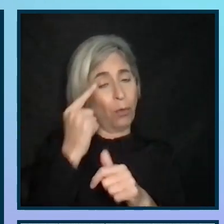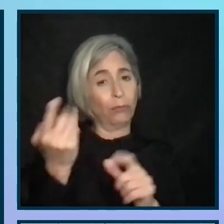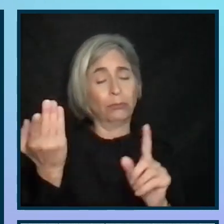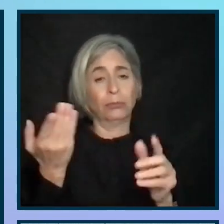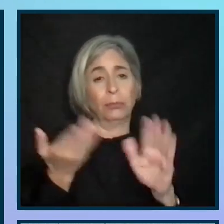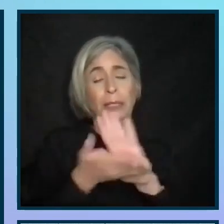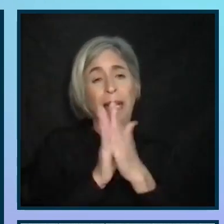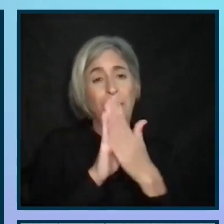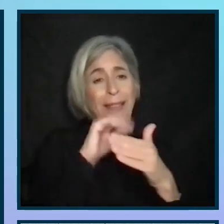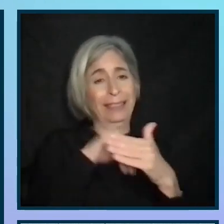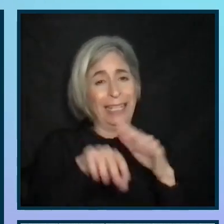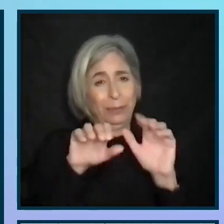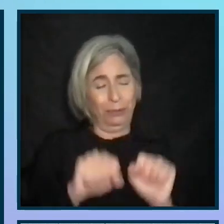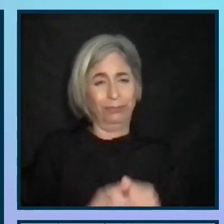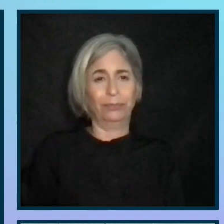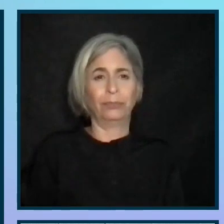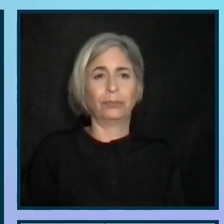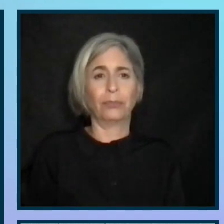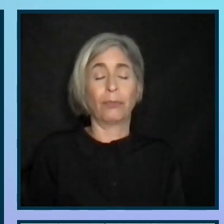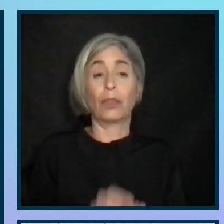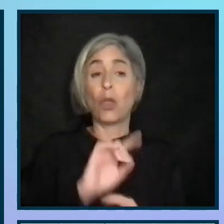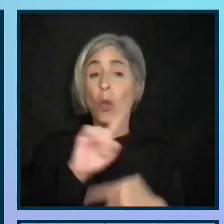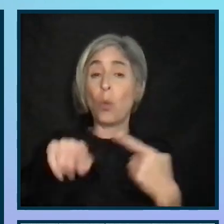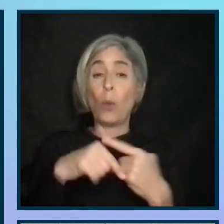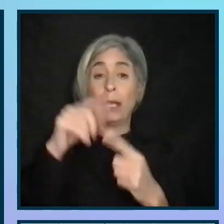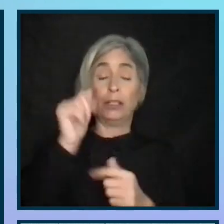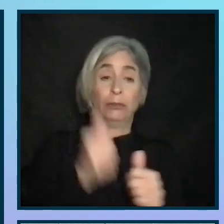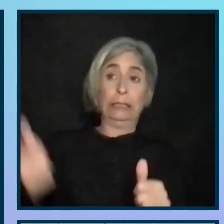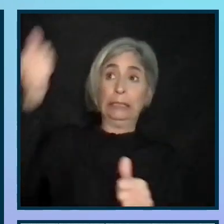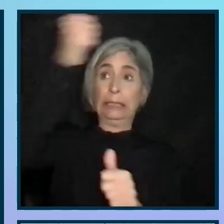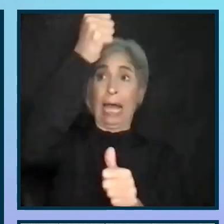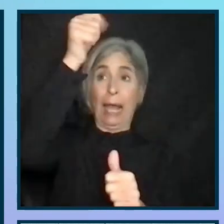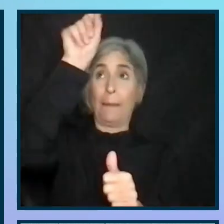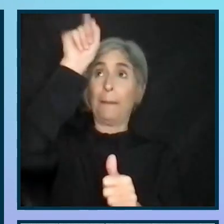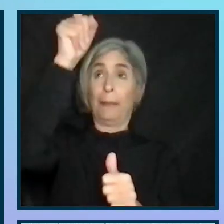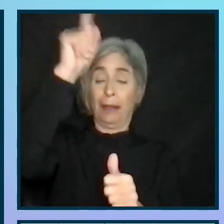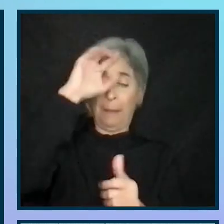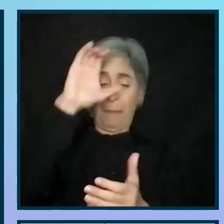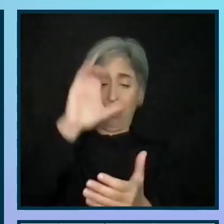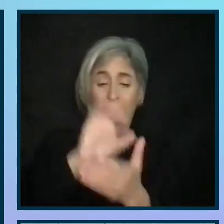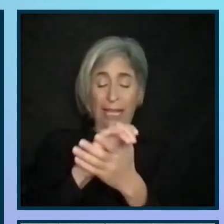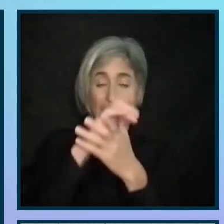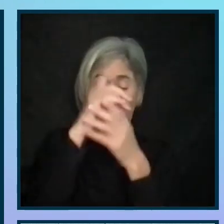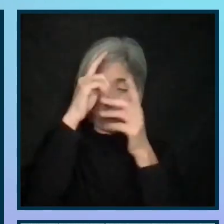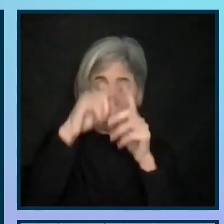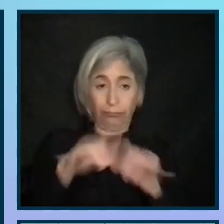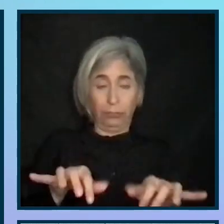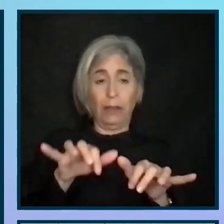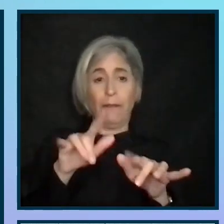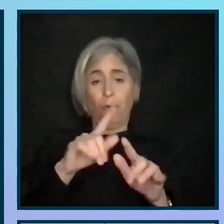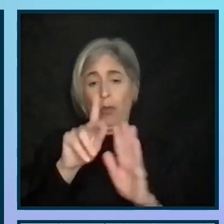And after you've achieved executive buy-in and have organizational support for your accessibility program,